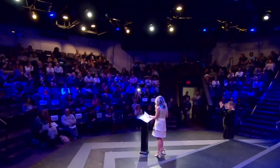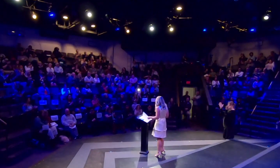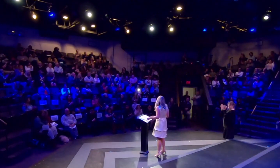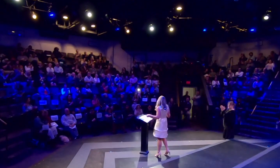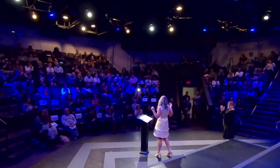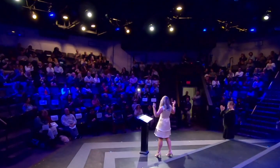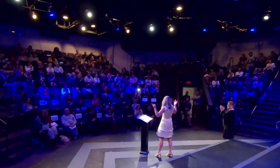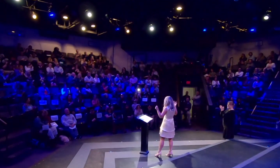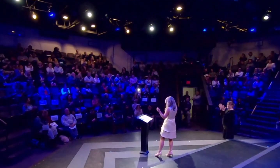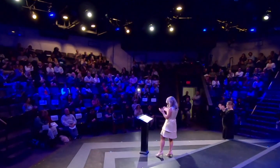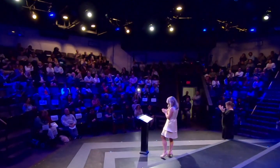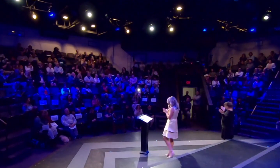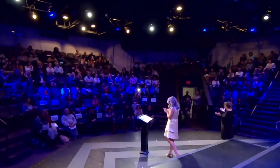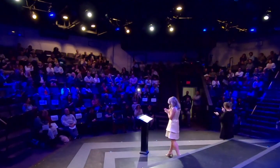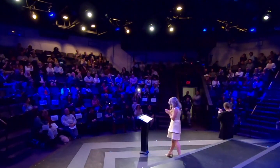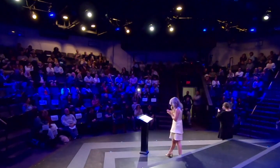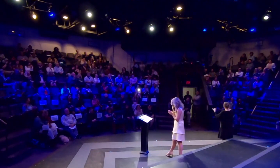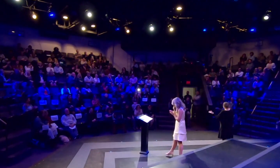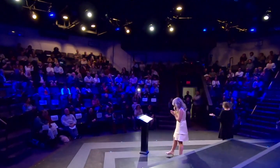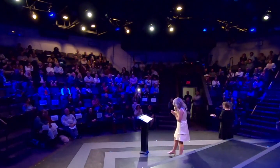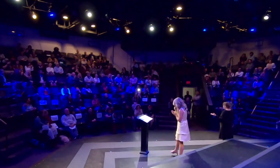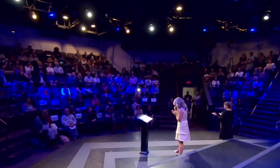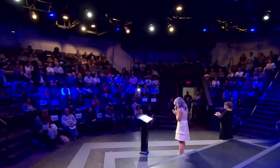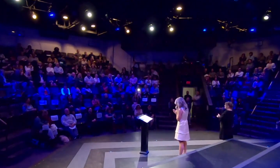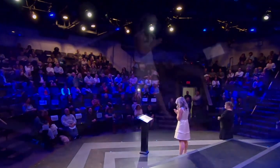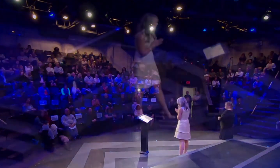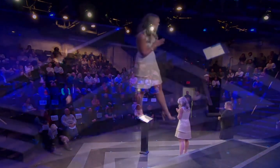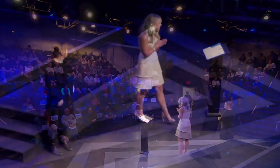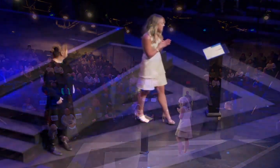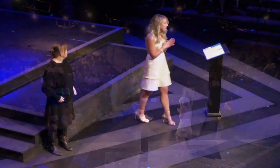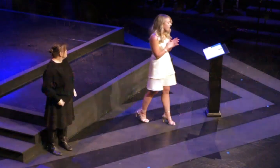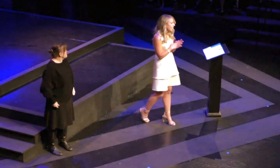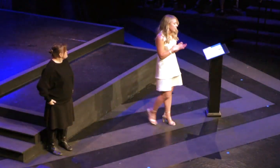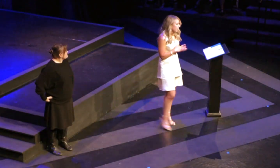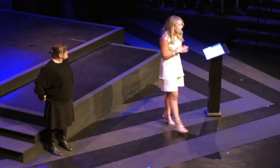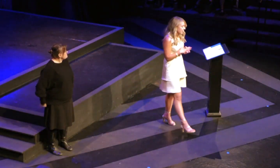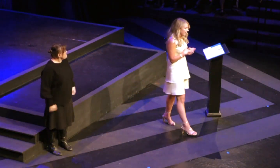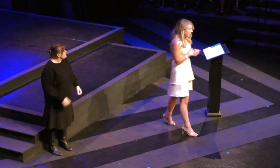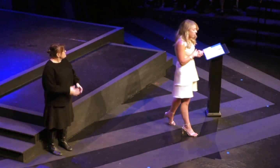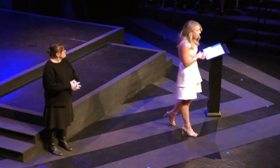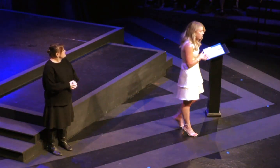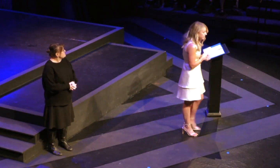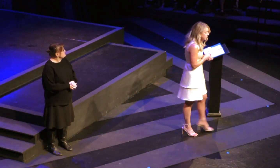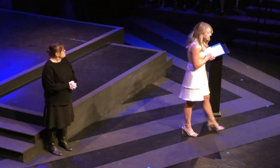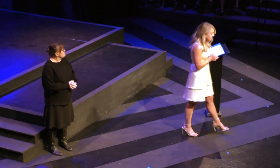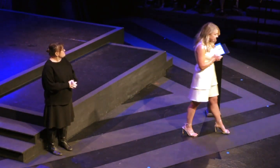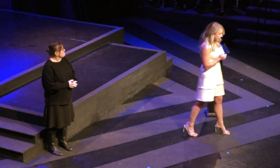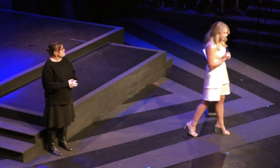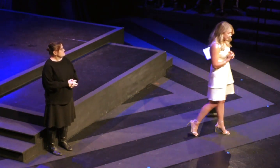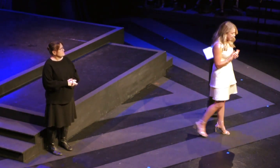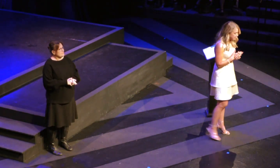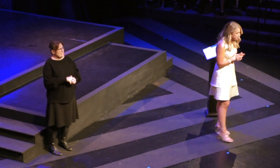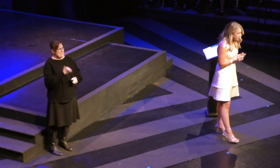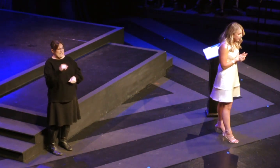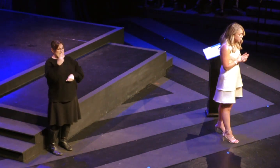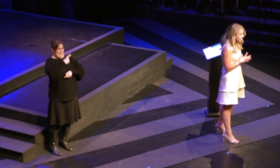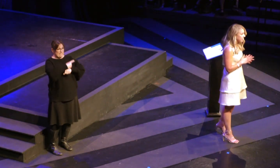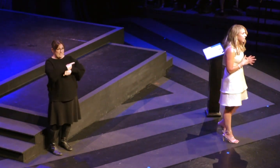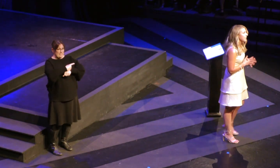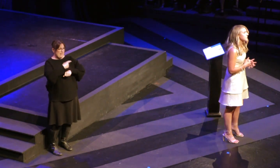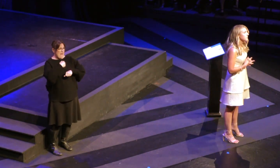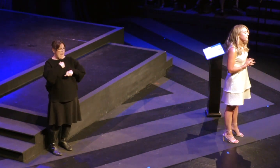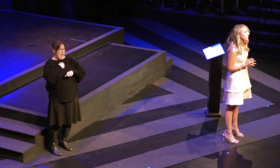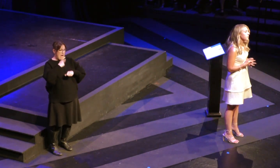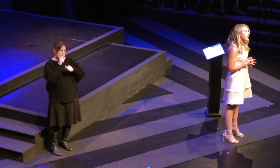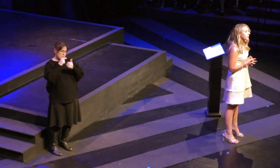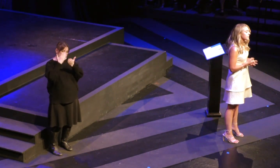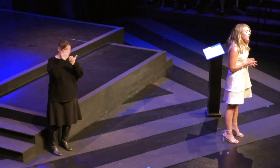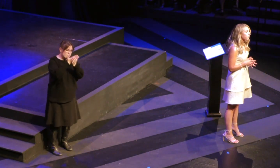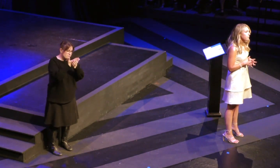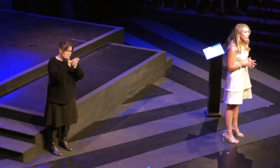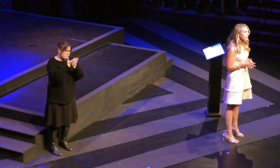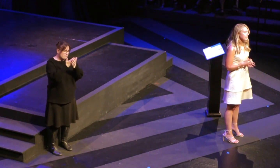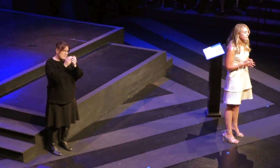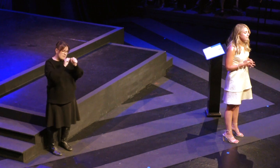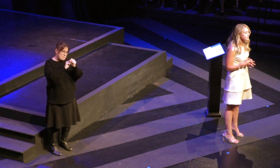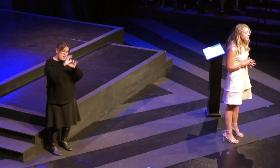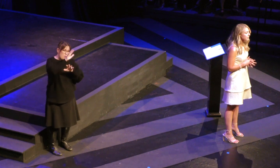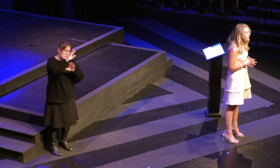right! When I reached the summit that day and took in the hazy view at the top top of the mountain